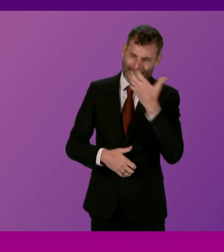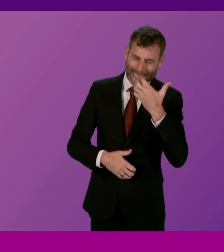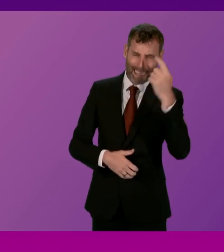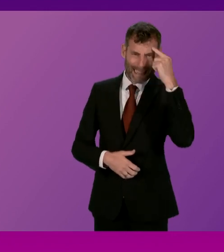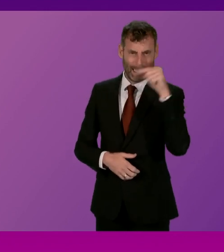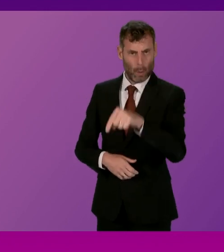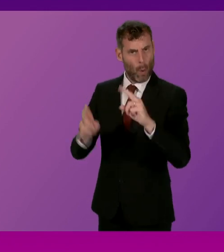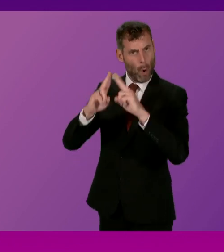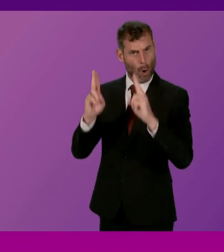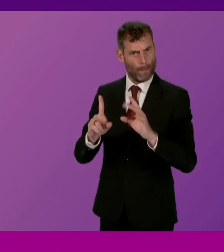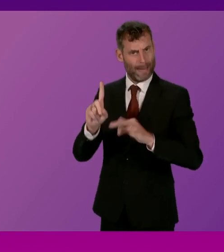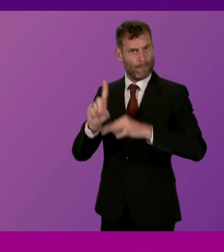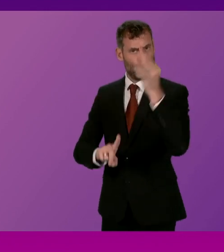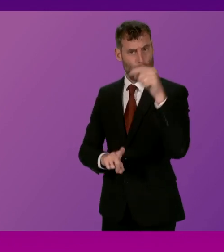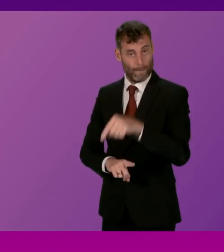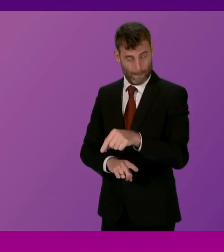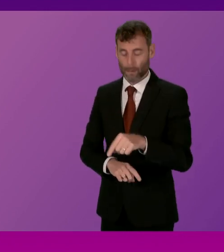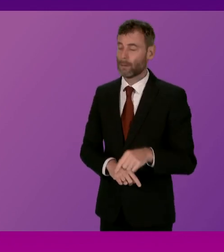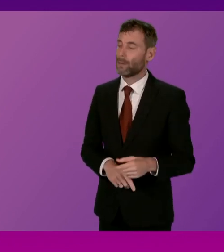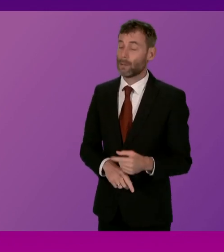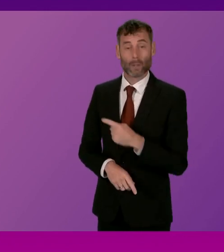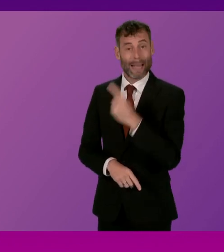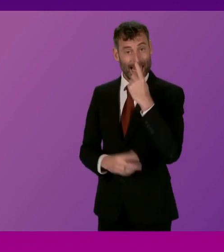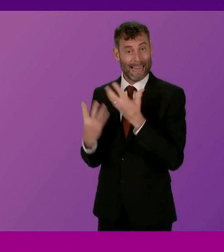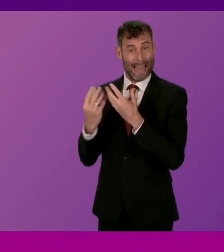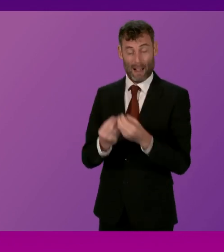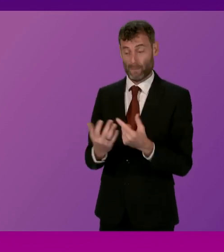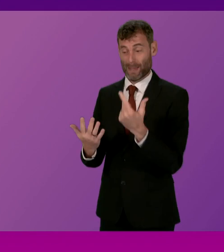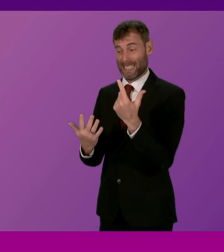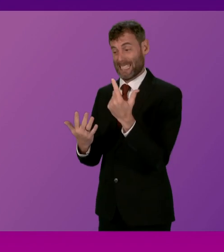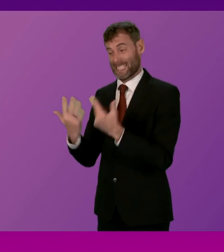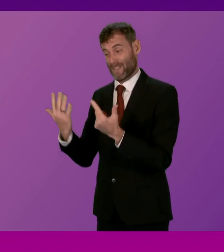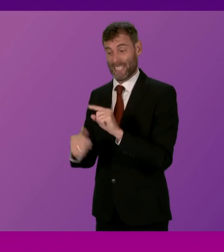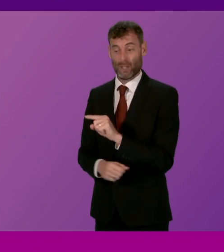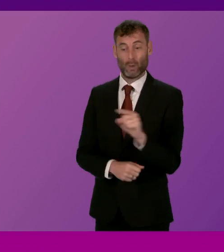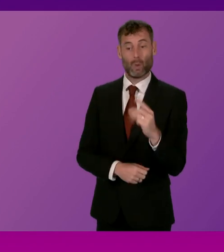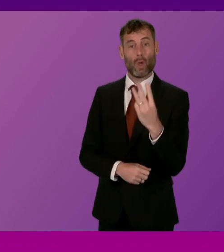could grow to meet anywhere between 17 and 32 per cent of our heat demand.